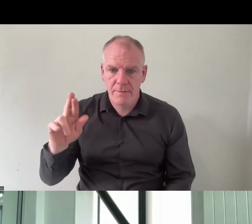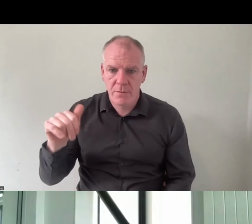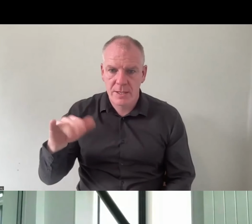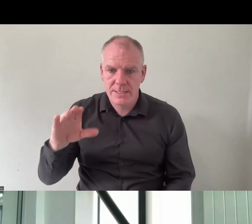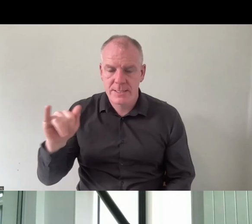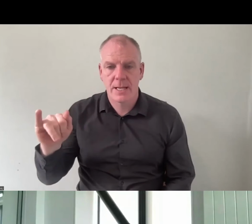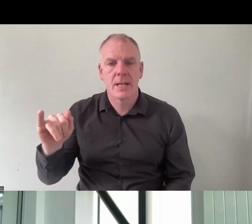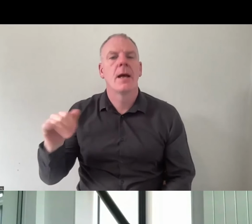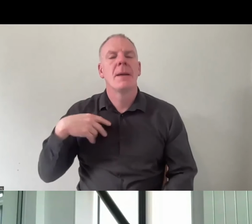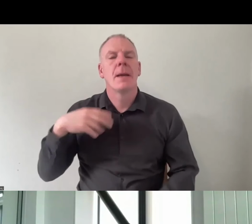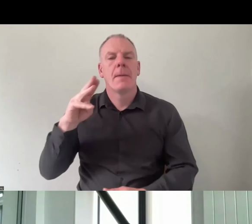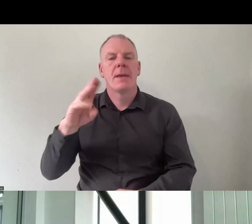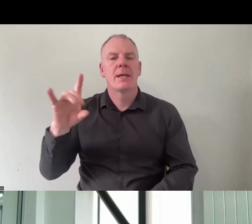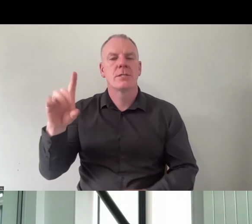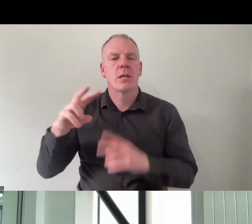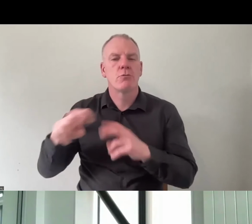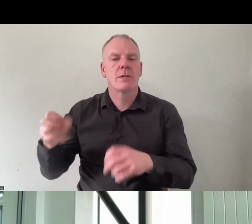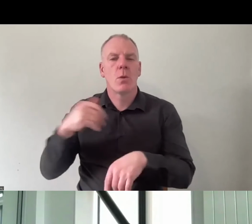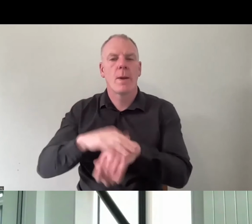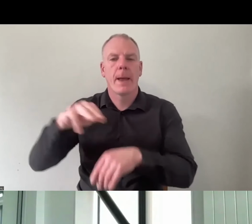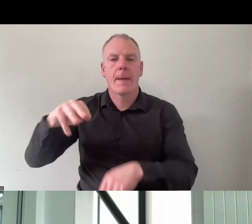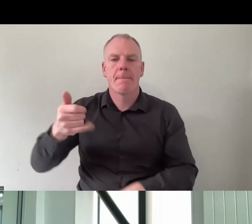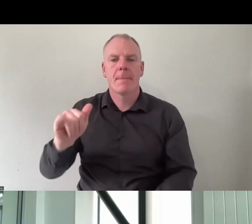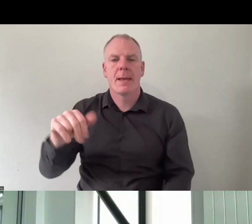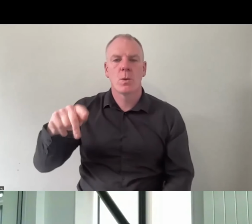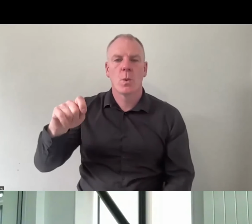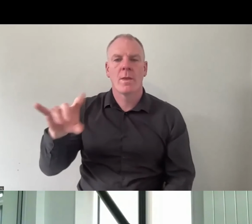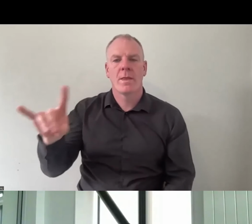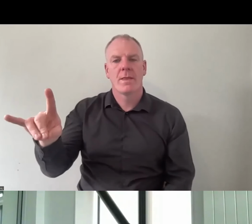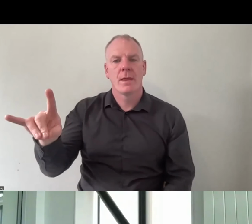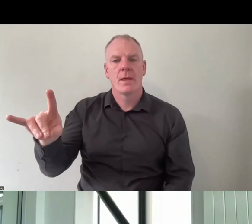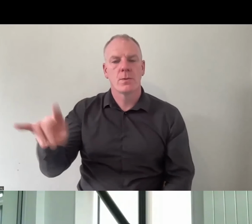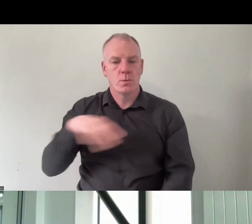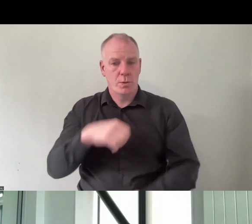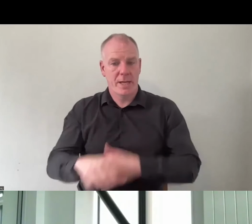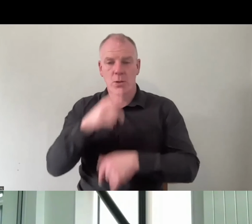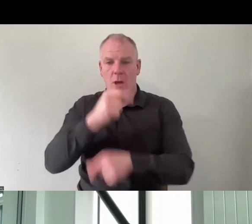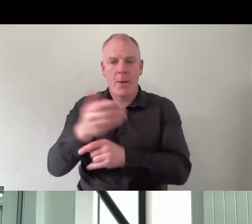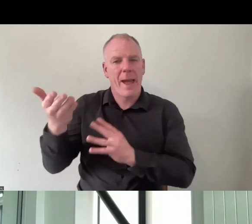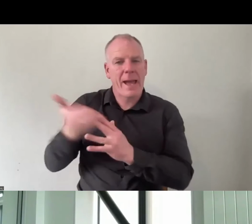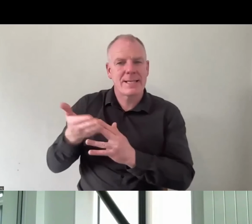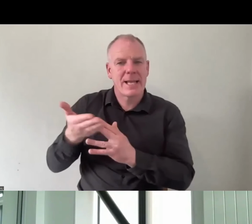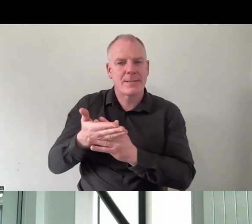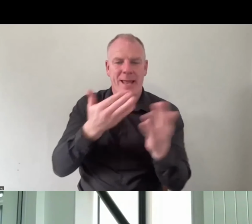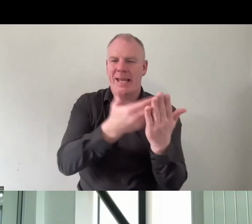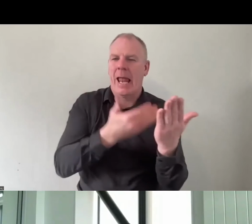and today I'm going to discuss accessibility. And I like the legal framework in Ireland,